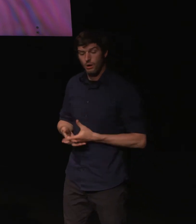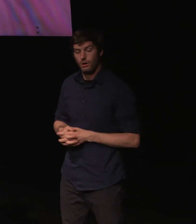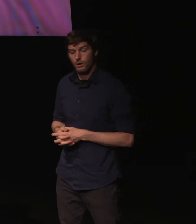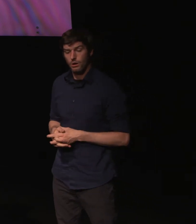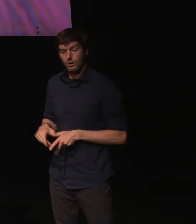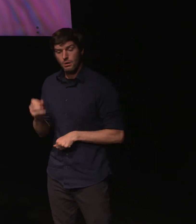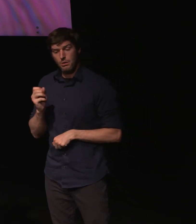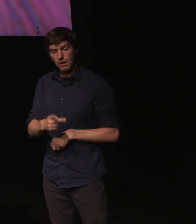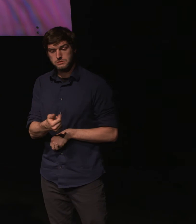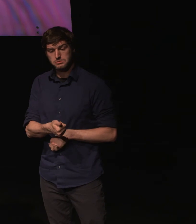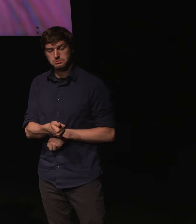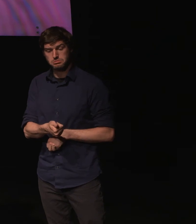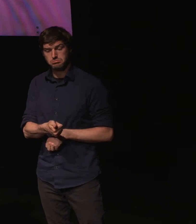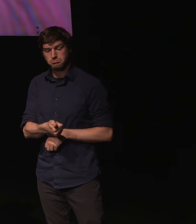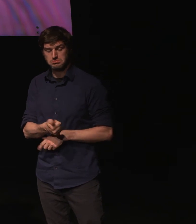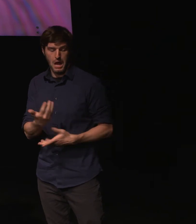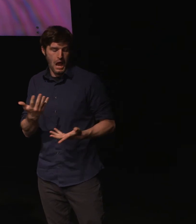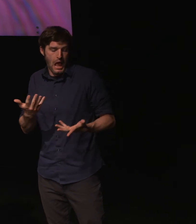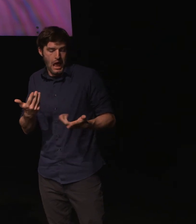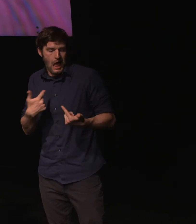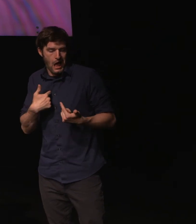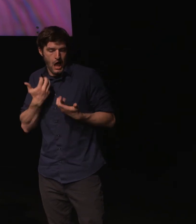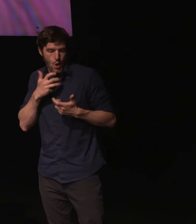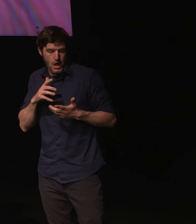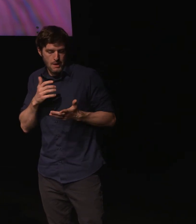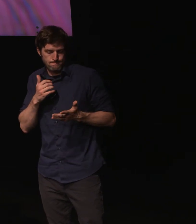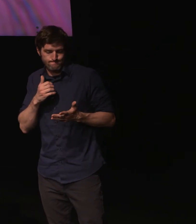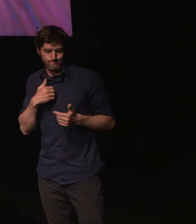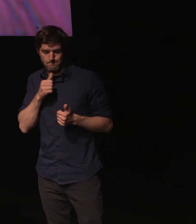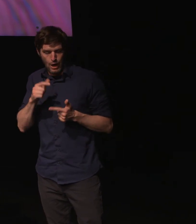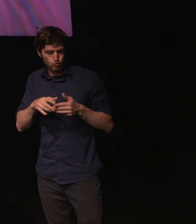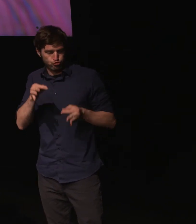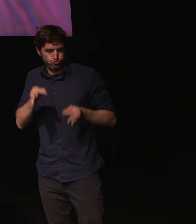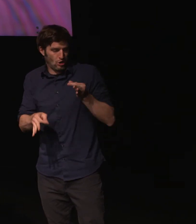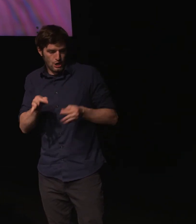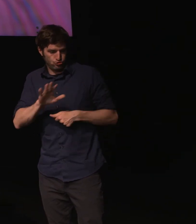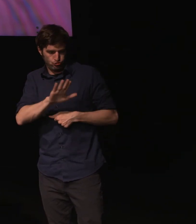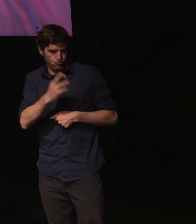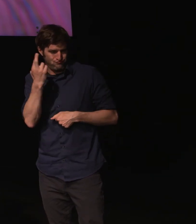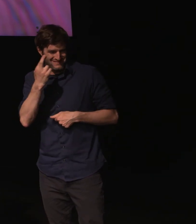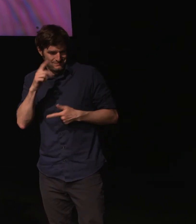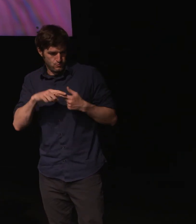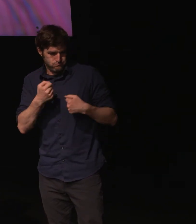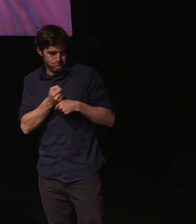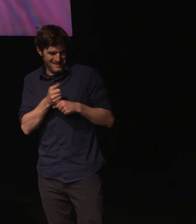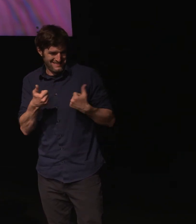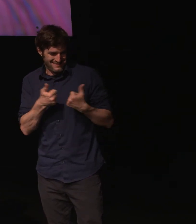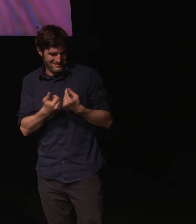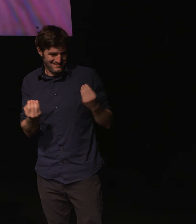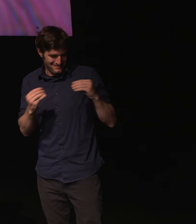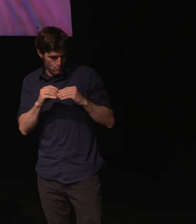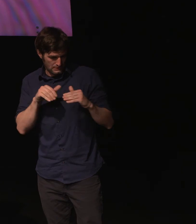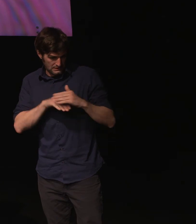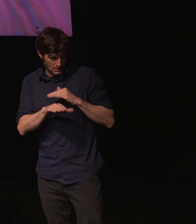I'm not gonna sit here and judge your reason for making a game more accessible. At the end of the day all I care about is the fact that your game is accessible.